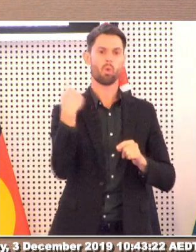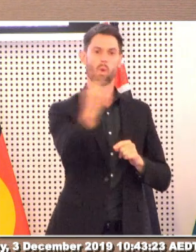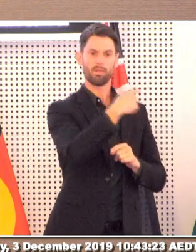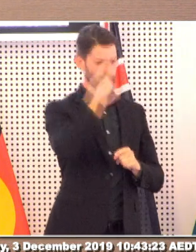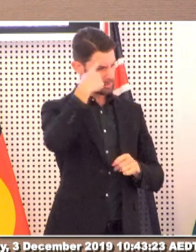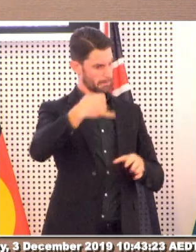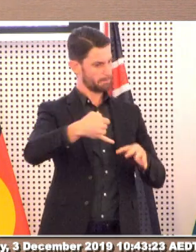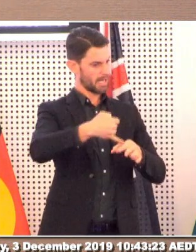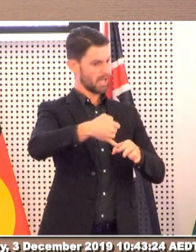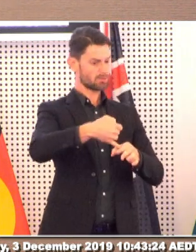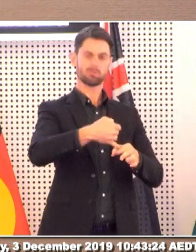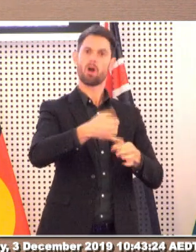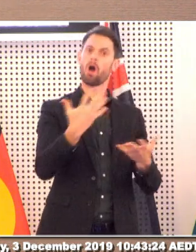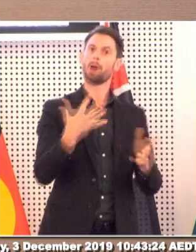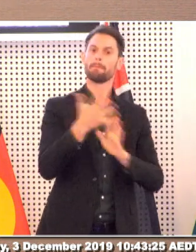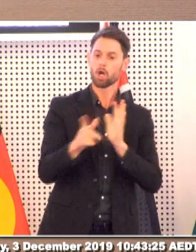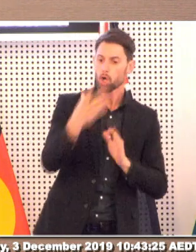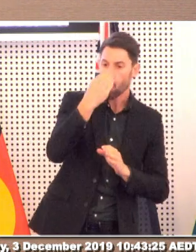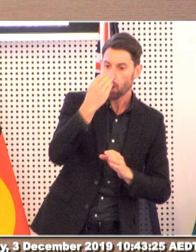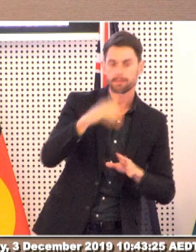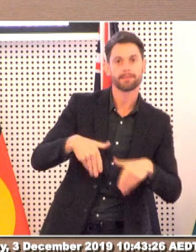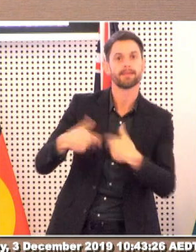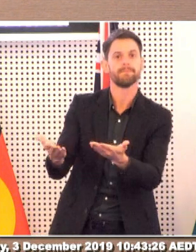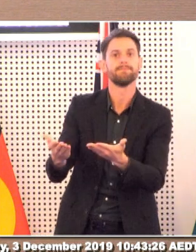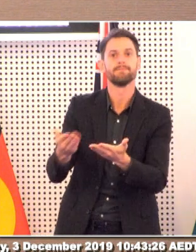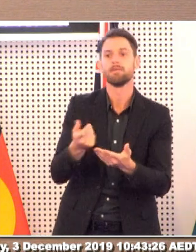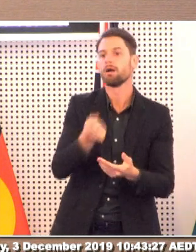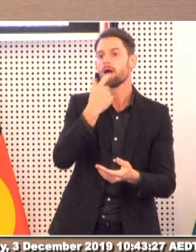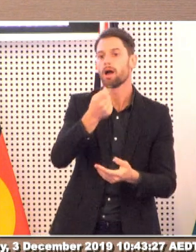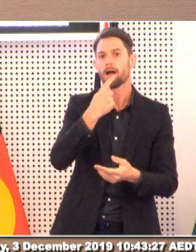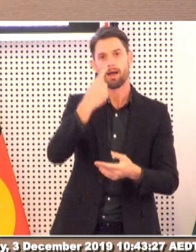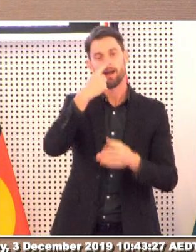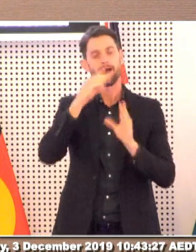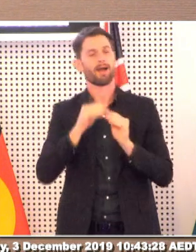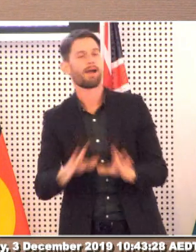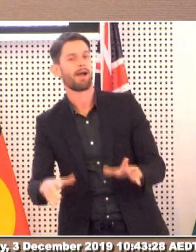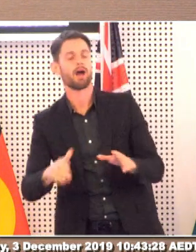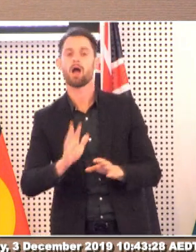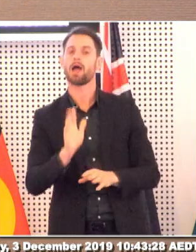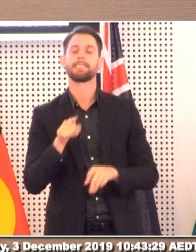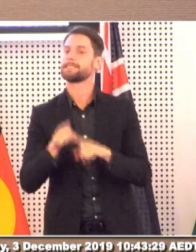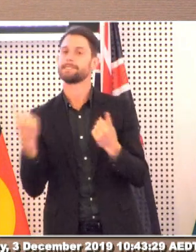someone has a cold, we get them some Sudafed, we treat them in these ways. This is medication that is used for the purposes